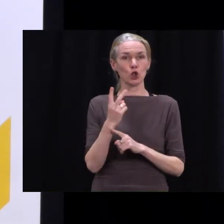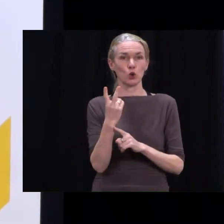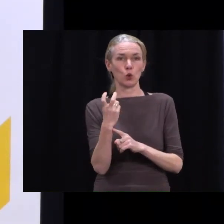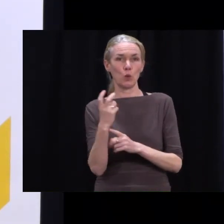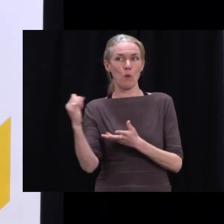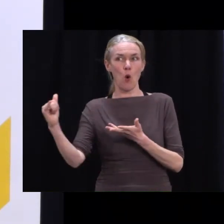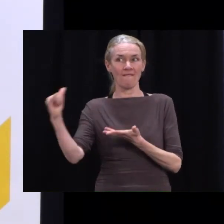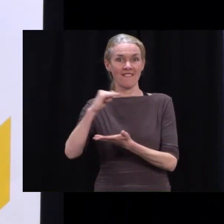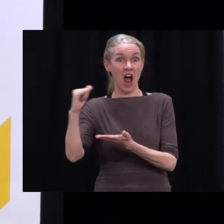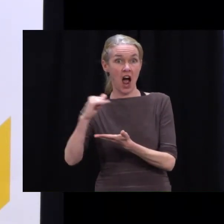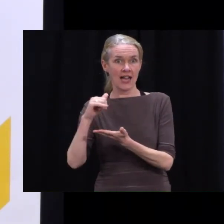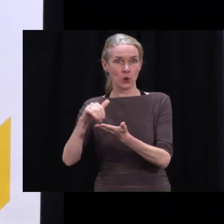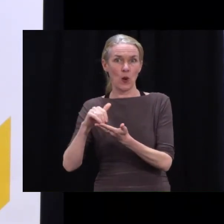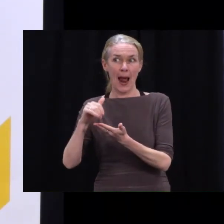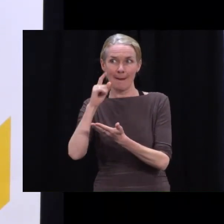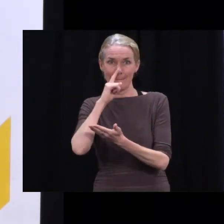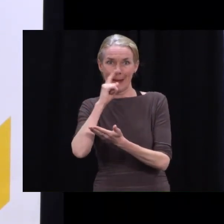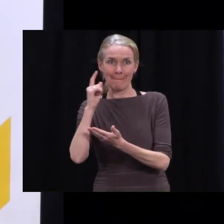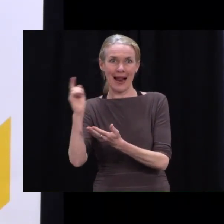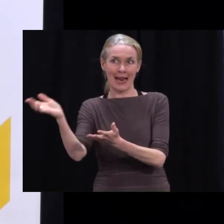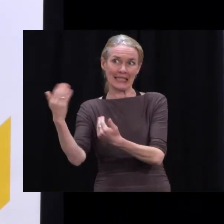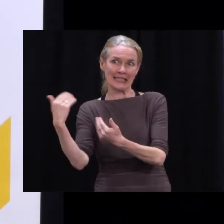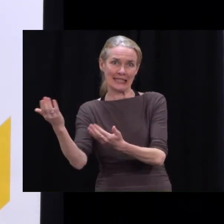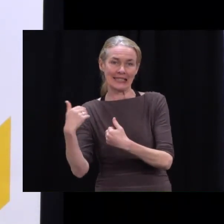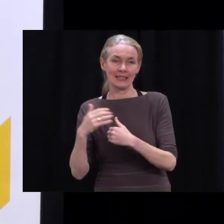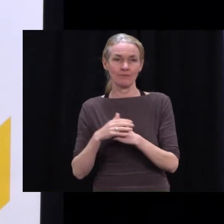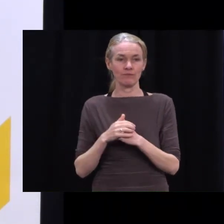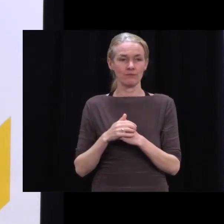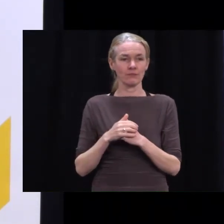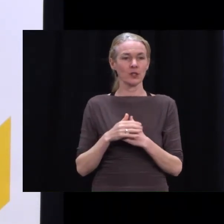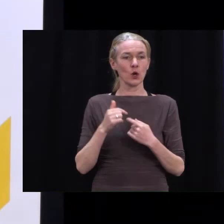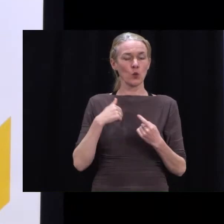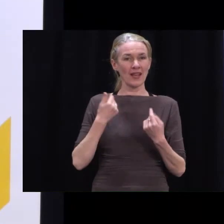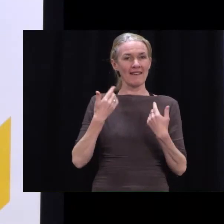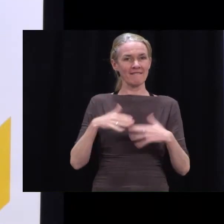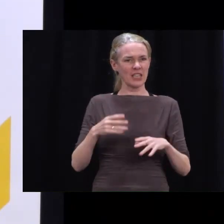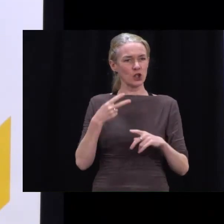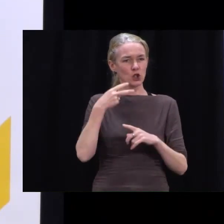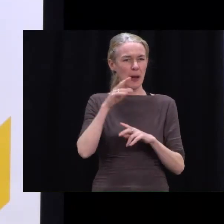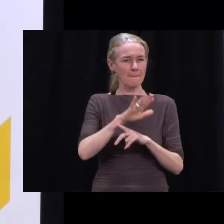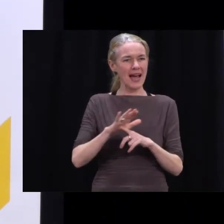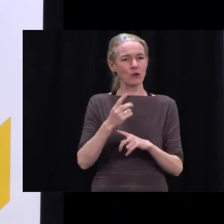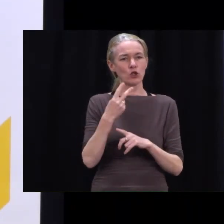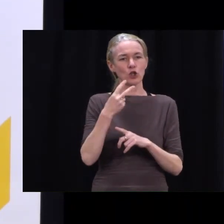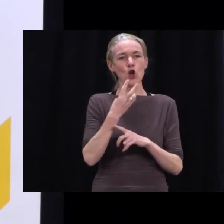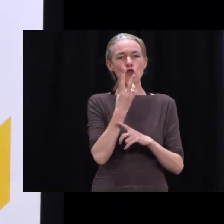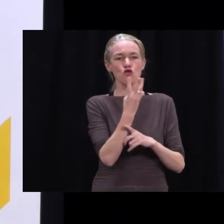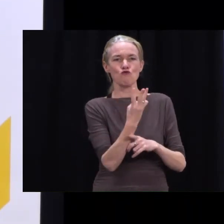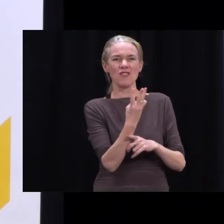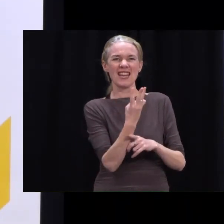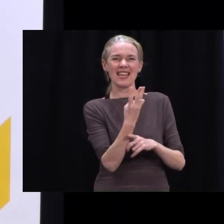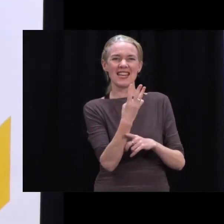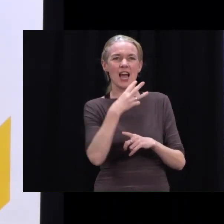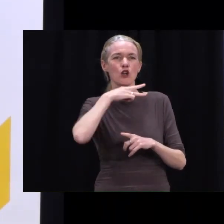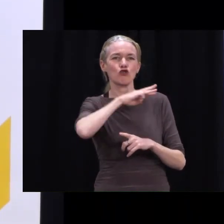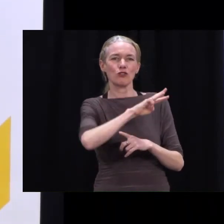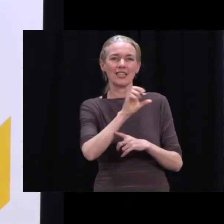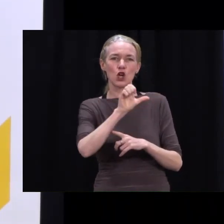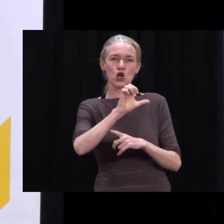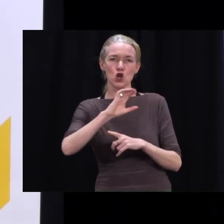undertake. We have, however,